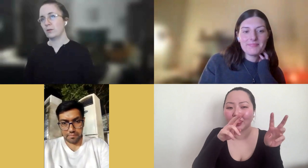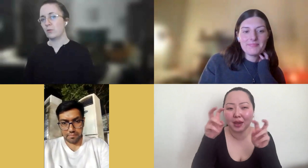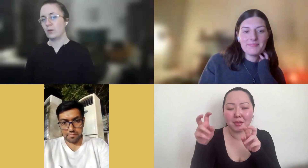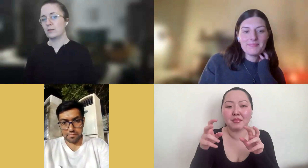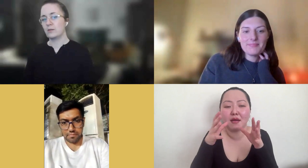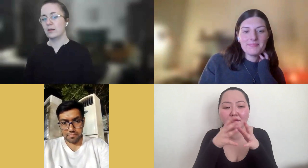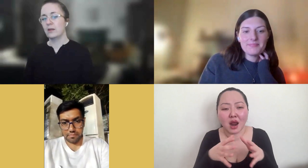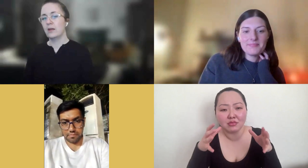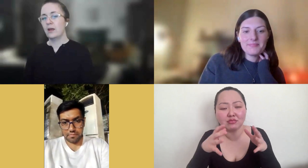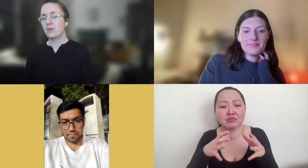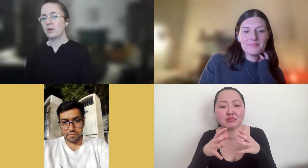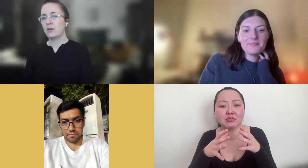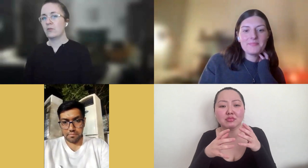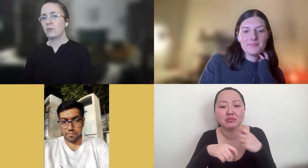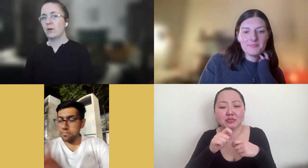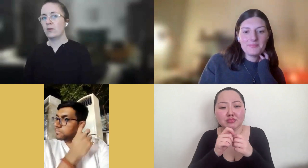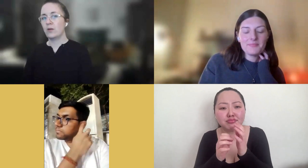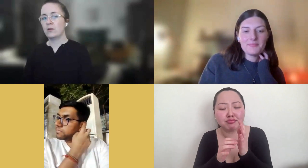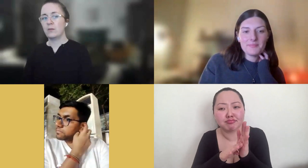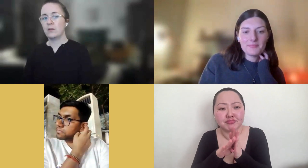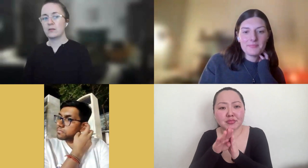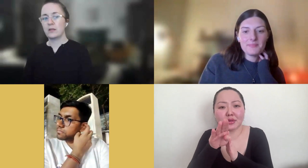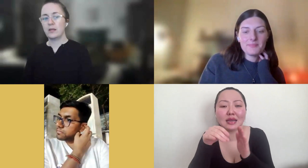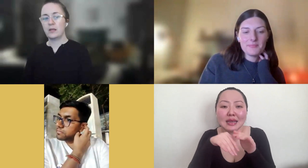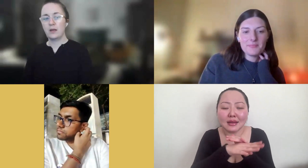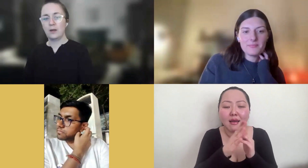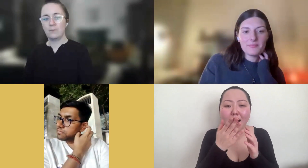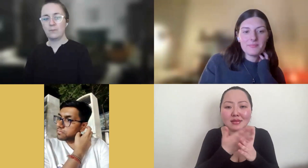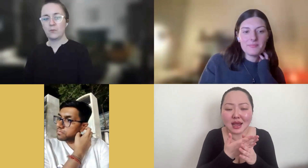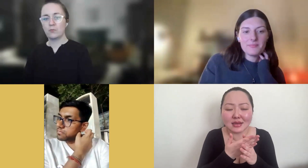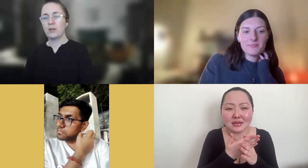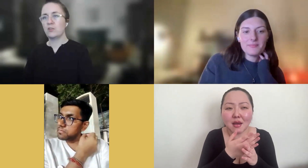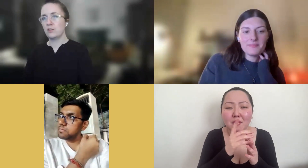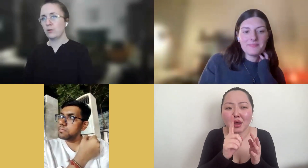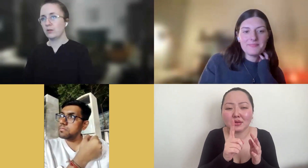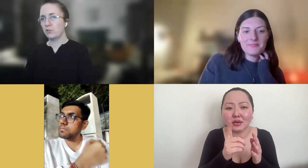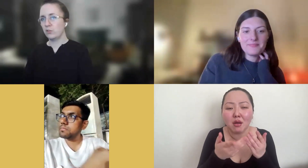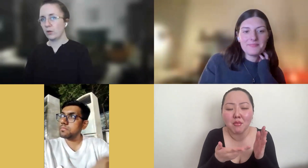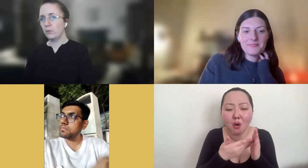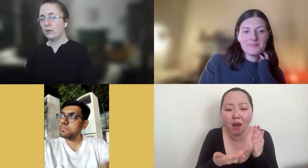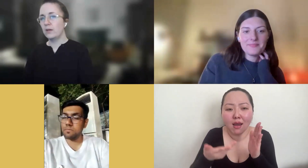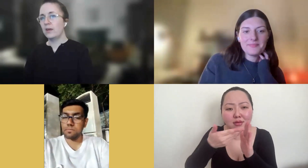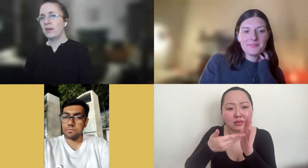beyond that space? It s something that I have found immensely enriching in doing this show.